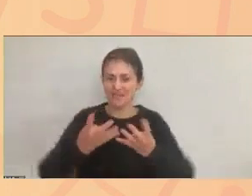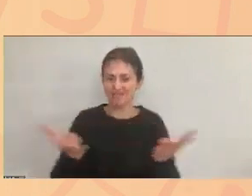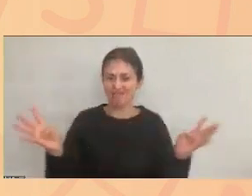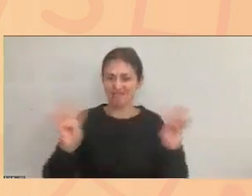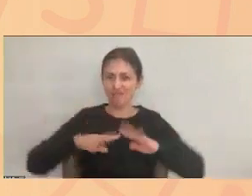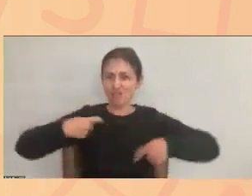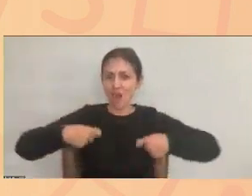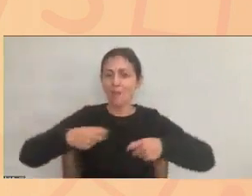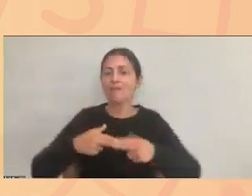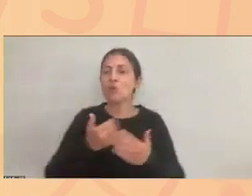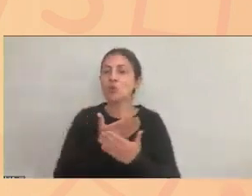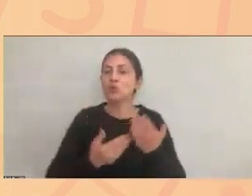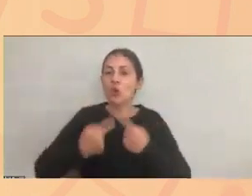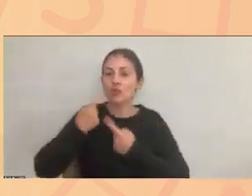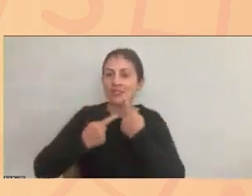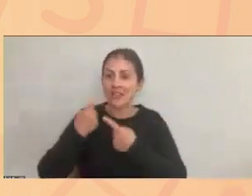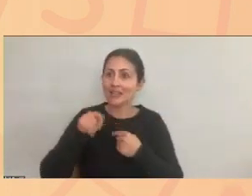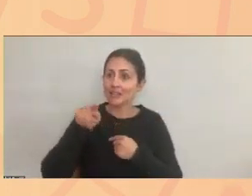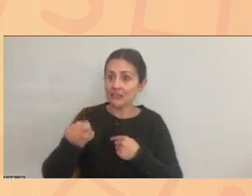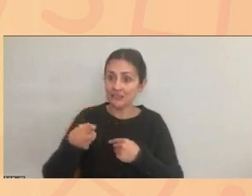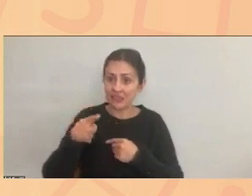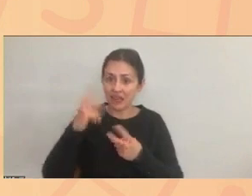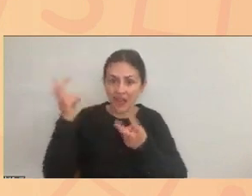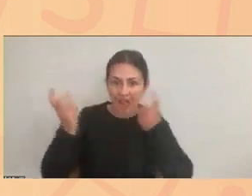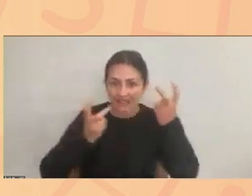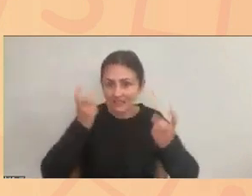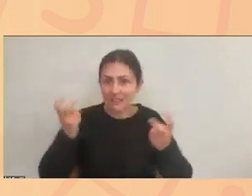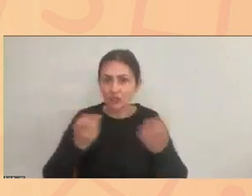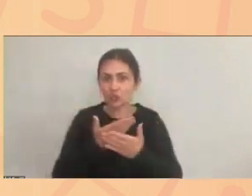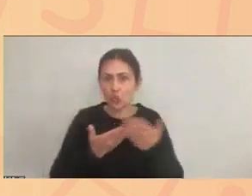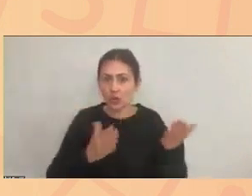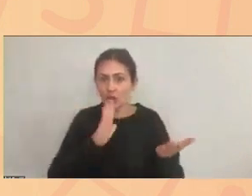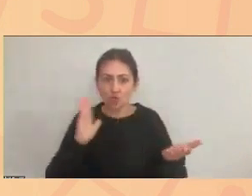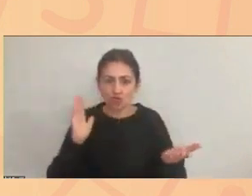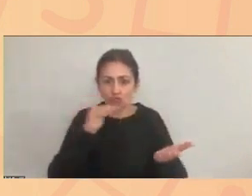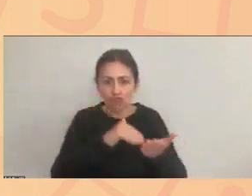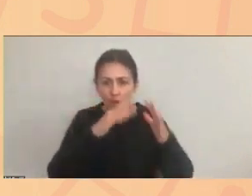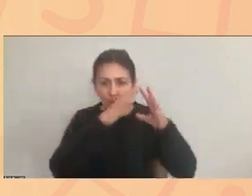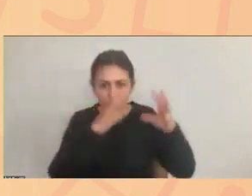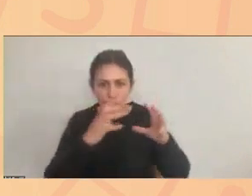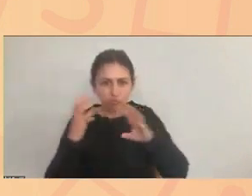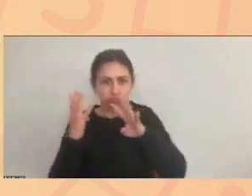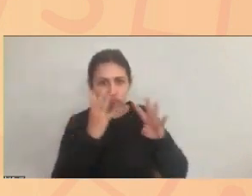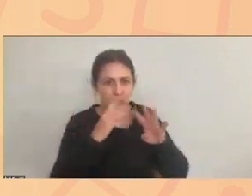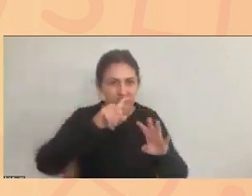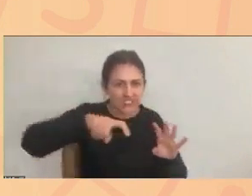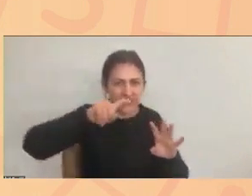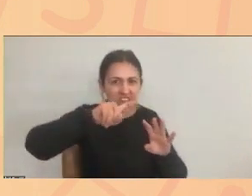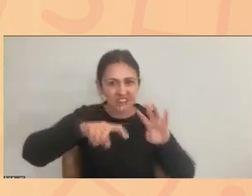So in the picture here, they're telling a hunting story. They've walked into the bush, they've made scratching sounds of different animals they can hear.